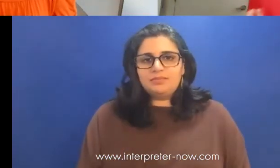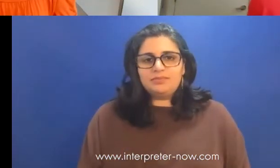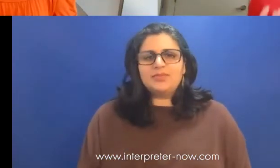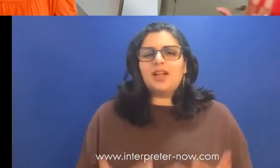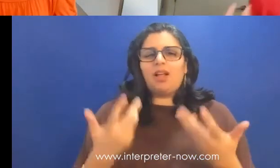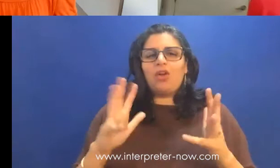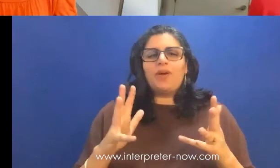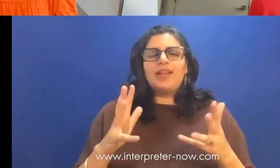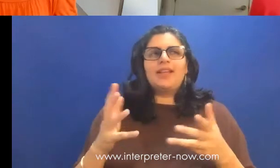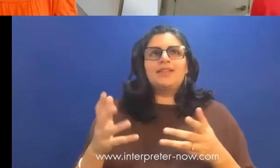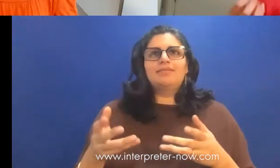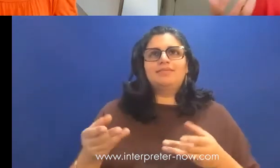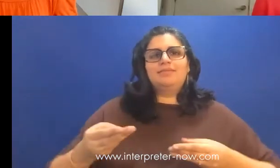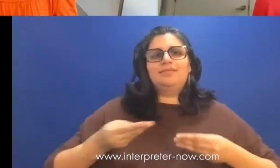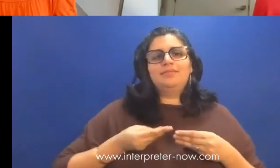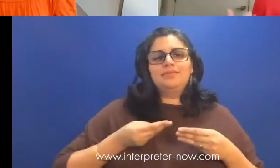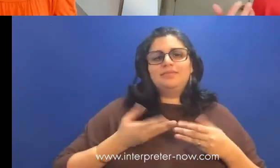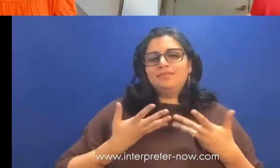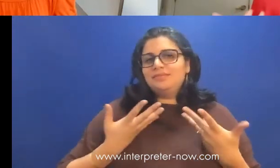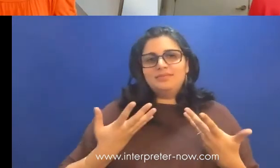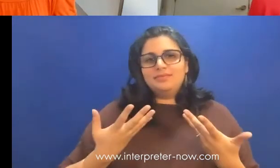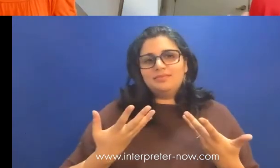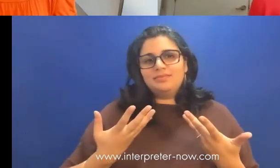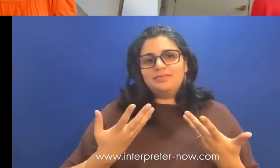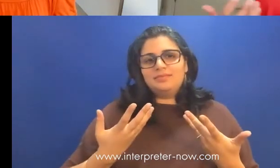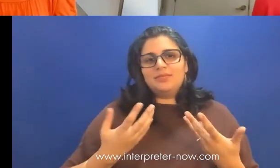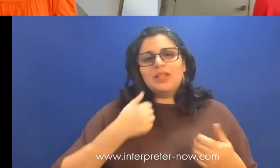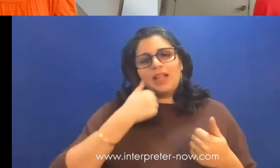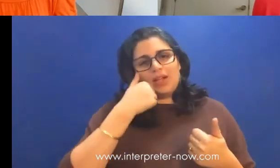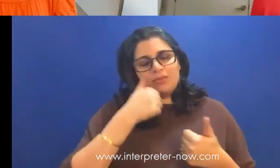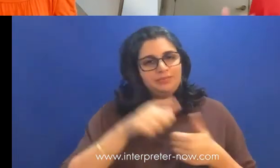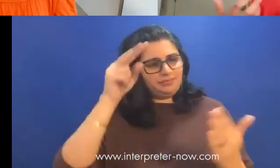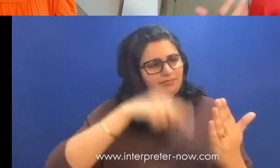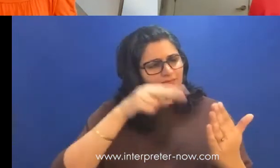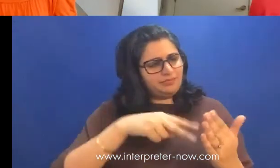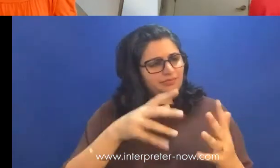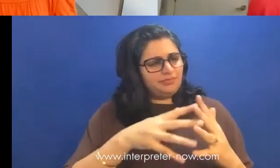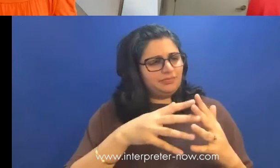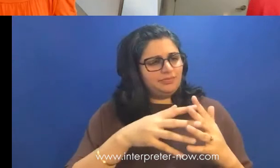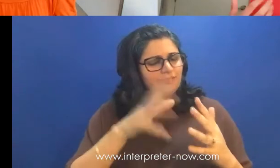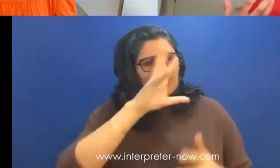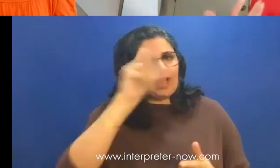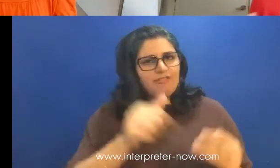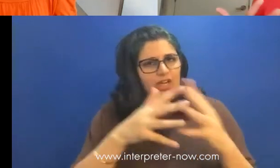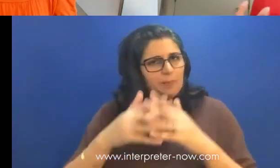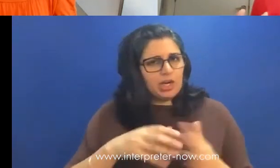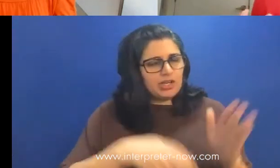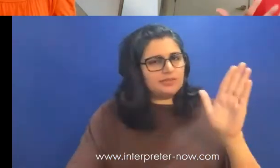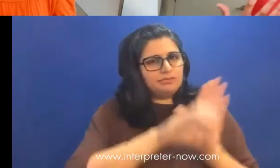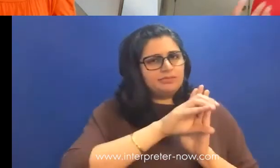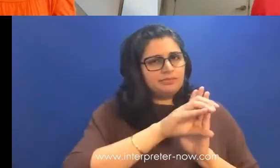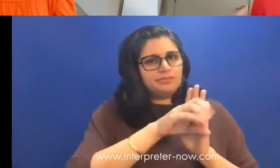I remember reading about characters and thinking more of African American characters who express